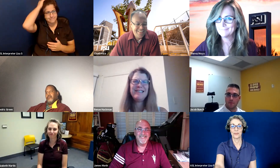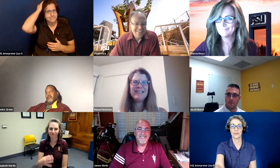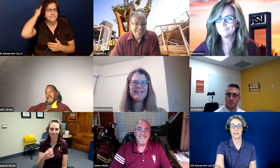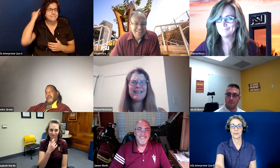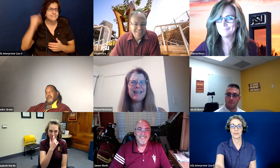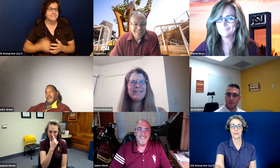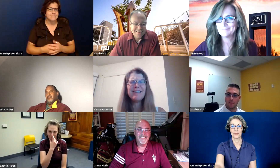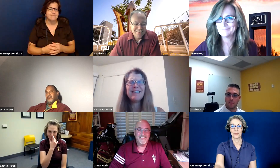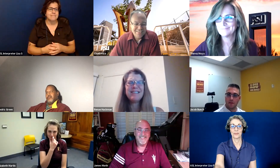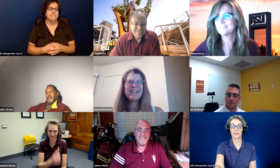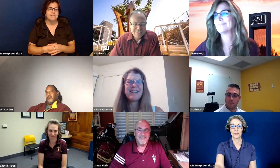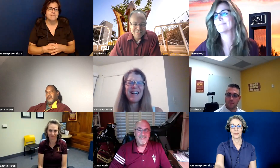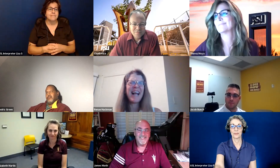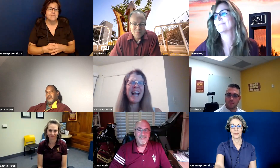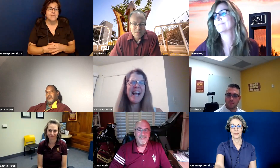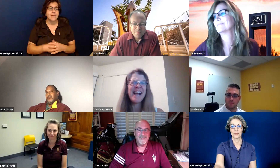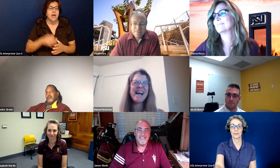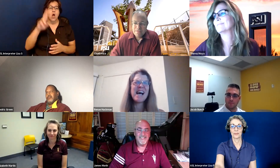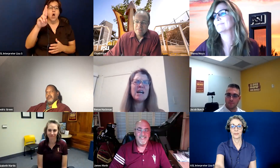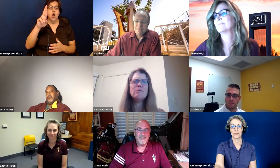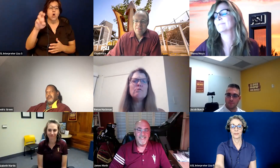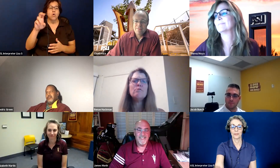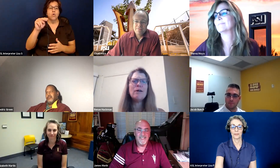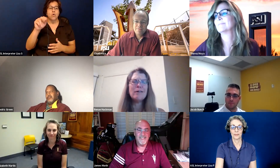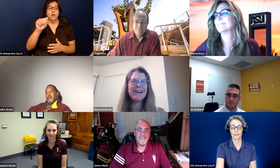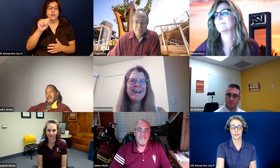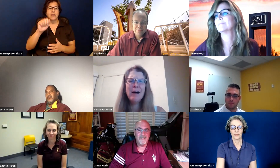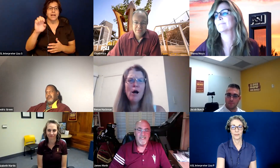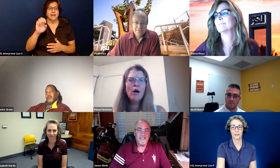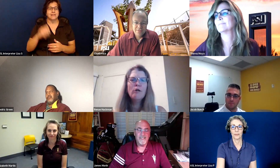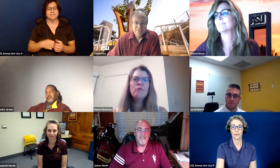Instructor can refuse accommodation